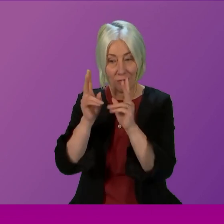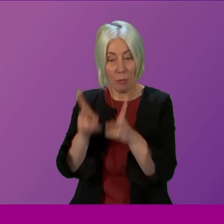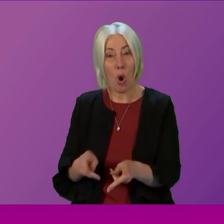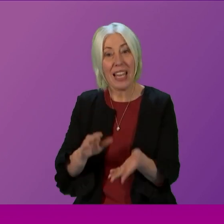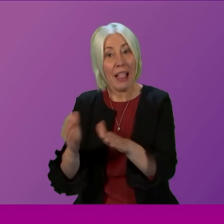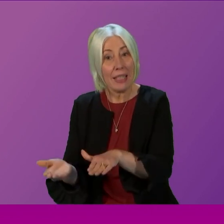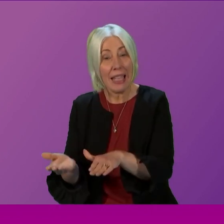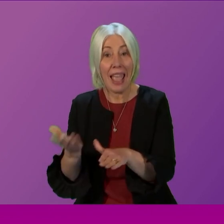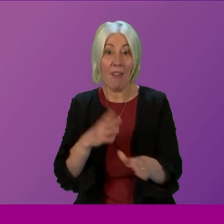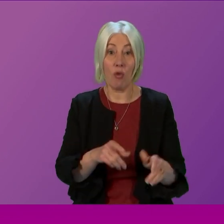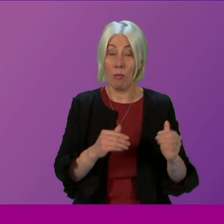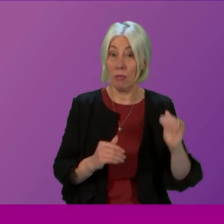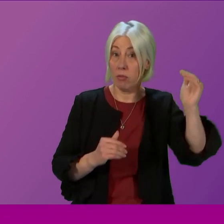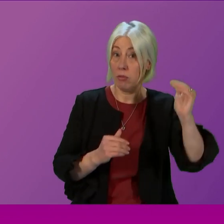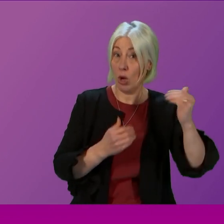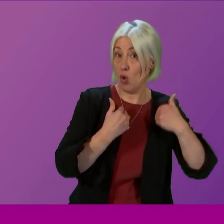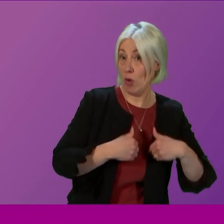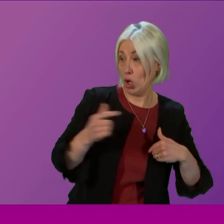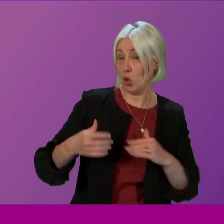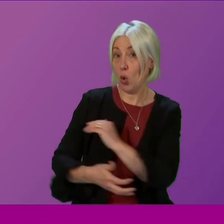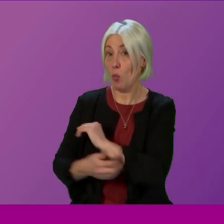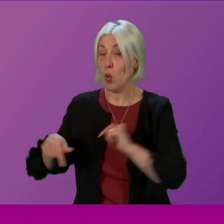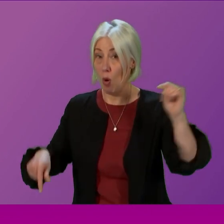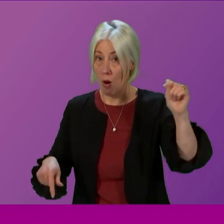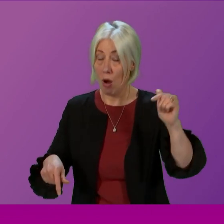mortality. There is a similar story across the United Kingdom, but it is amplified in Scotland.